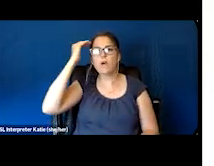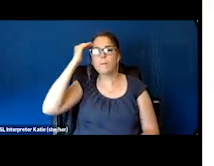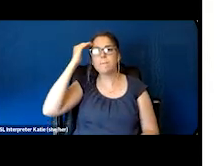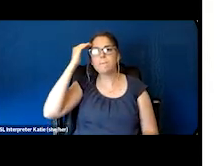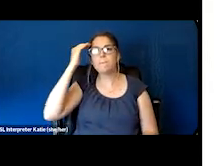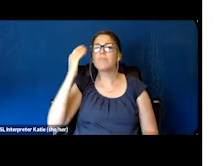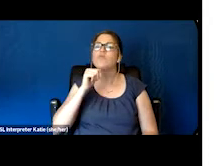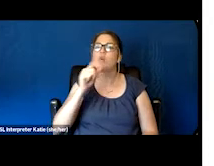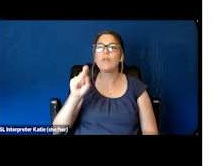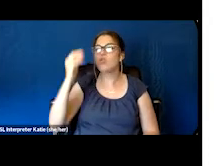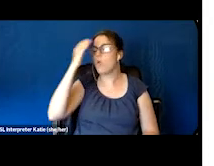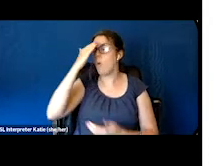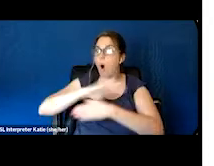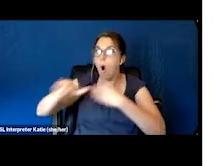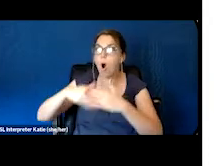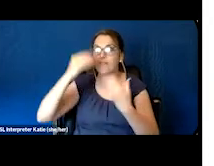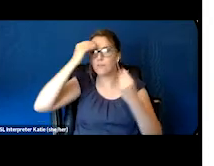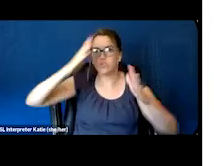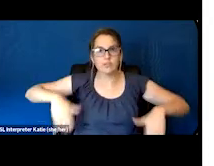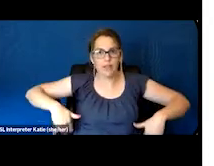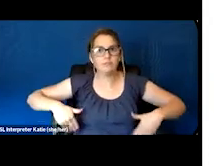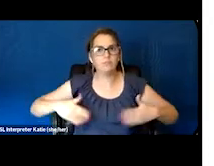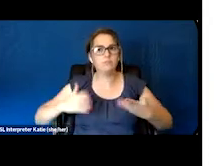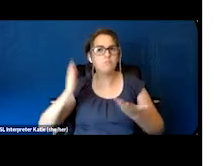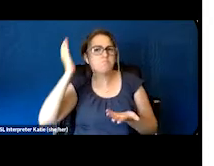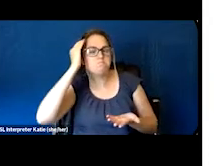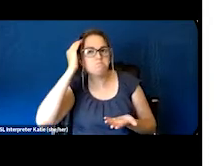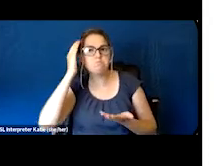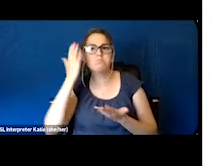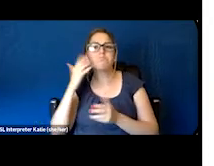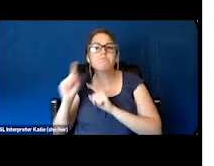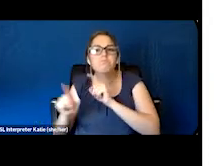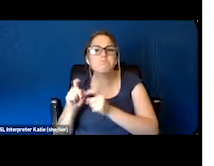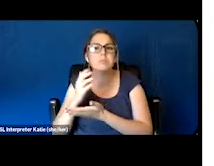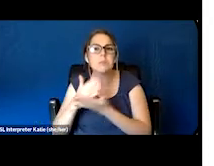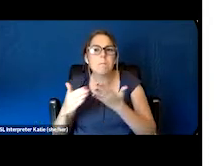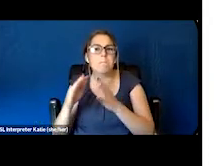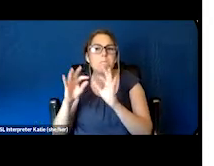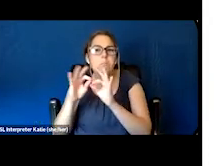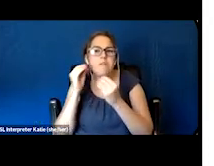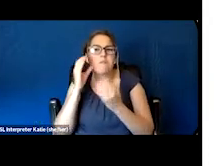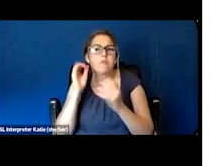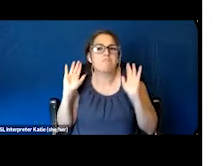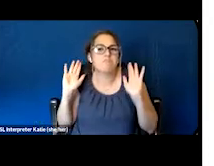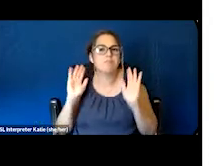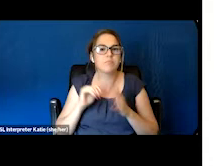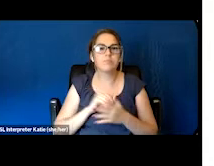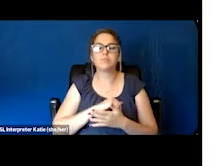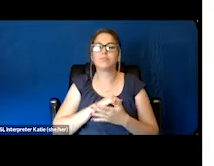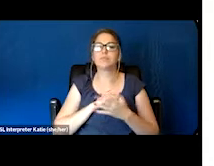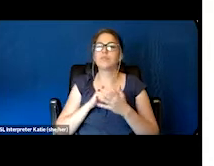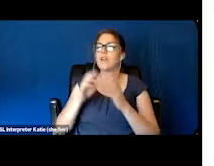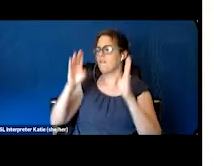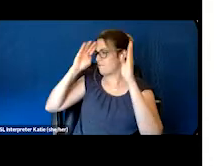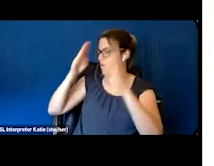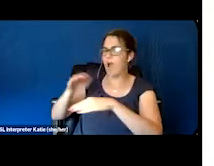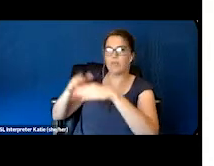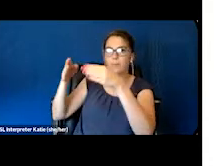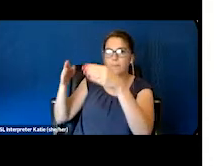And in terms of providing that brief intervention, making sure that it's person-centered and non-confrontational. So meeting people where they are